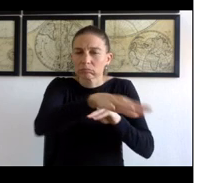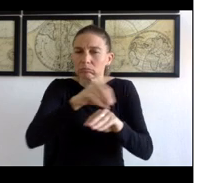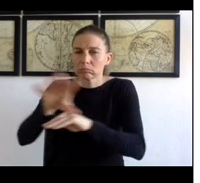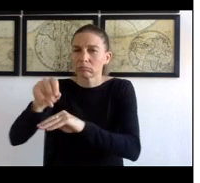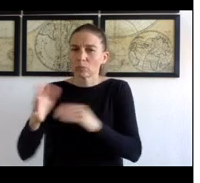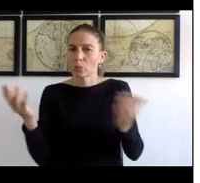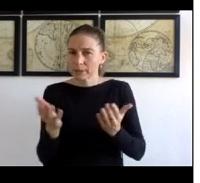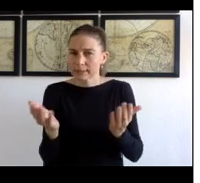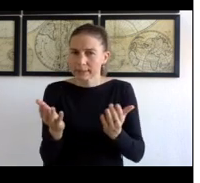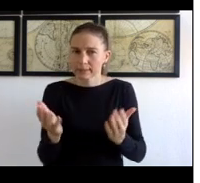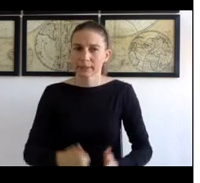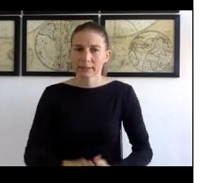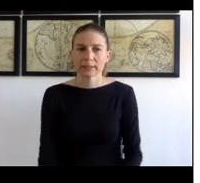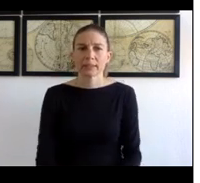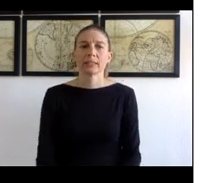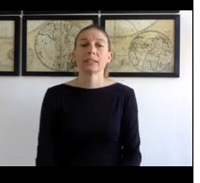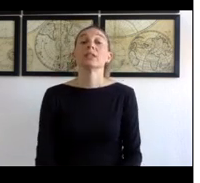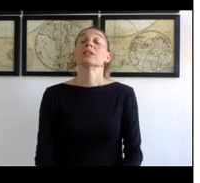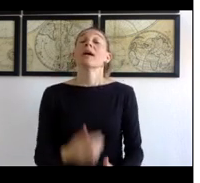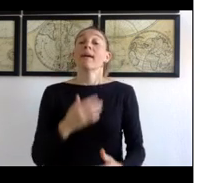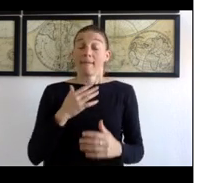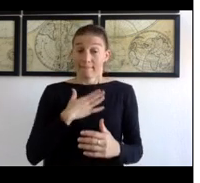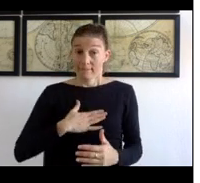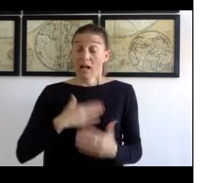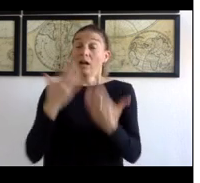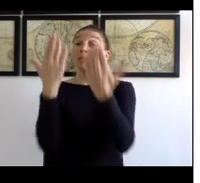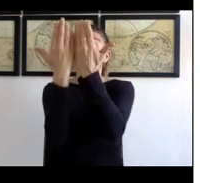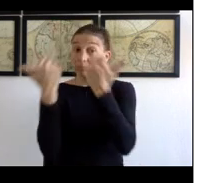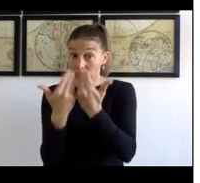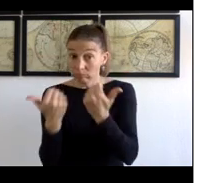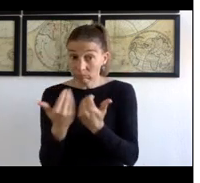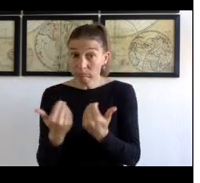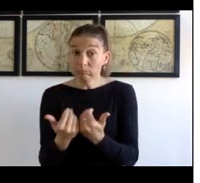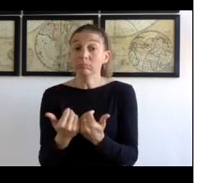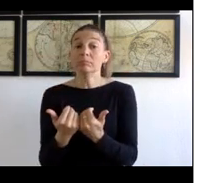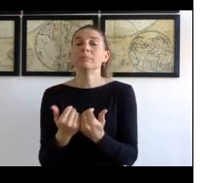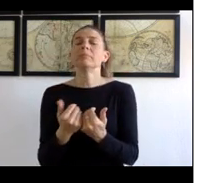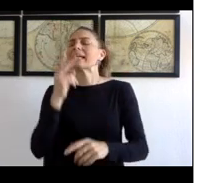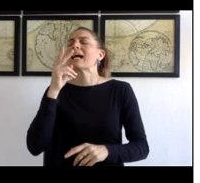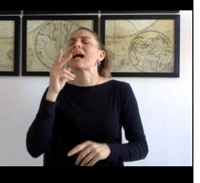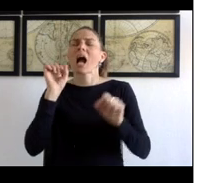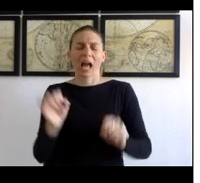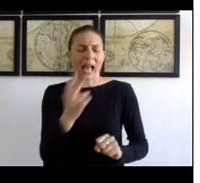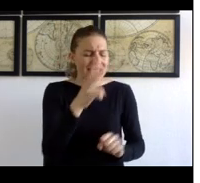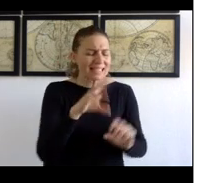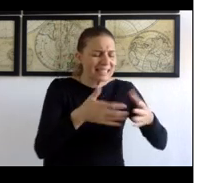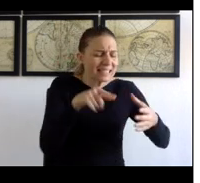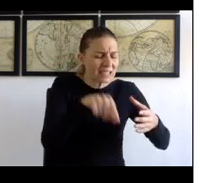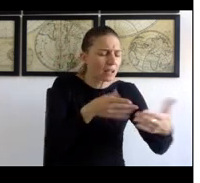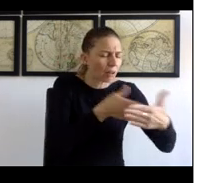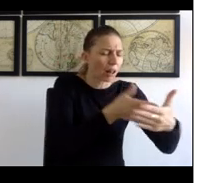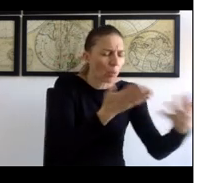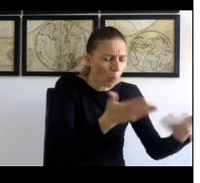to identify their needs, their use of workplace accommodation and also attitudes at the labour market.